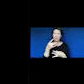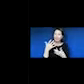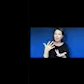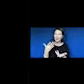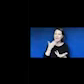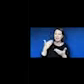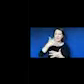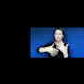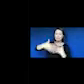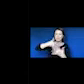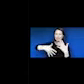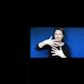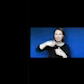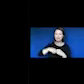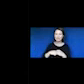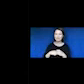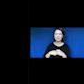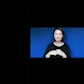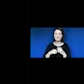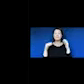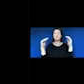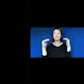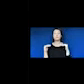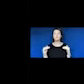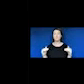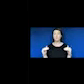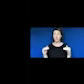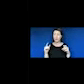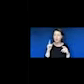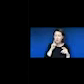Last, we went through his different skill sets that he had learned while working in